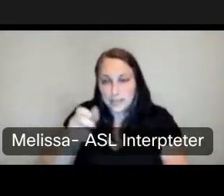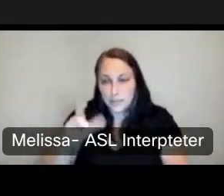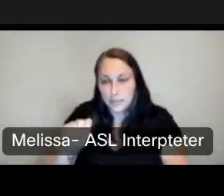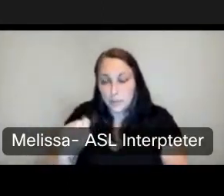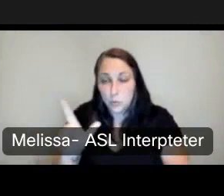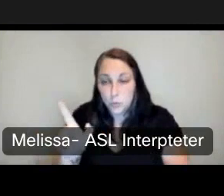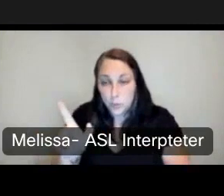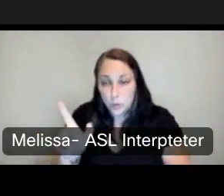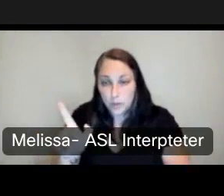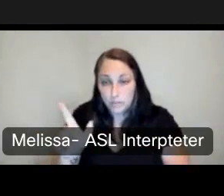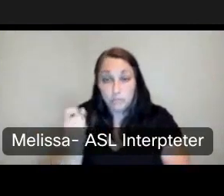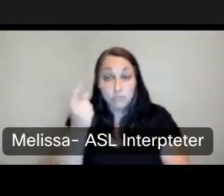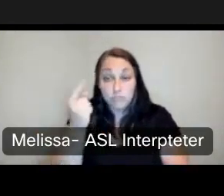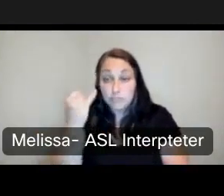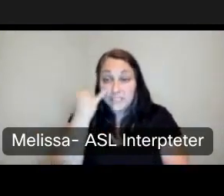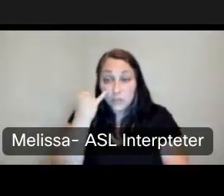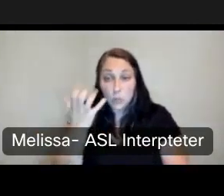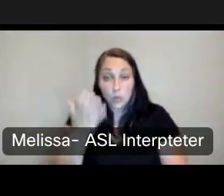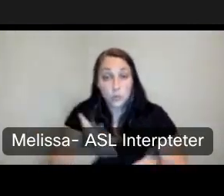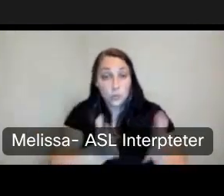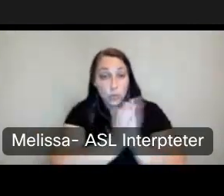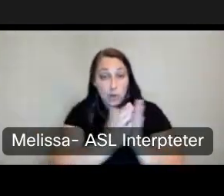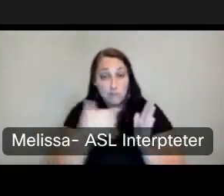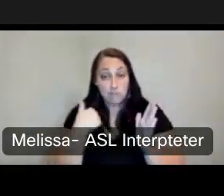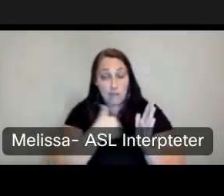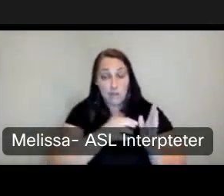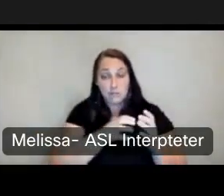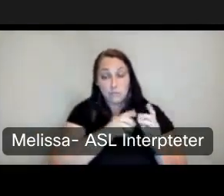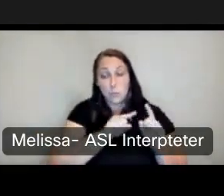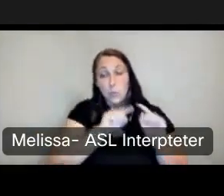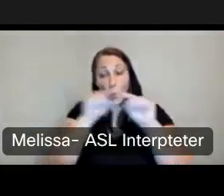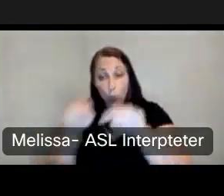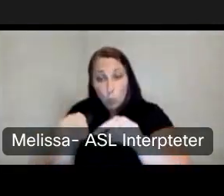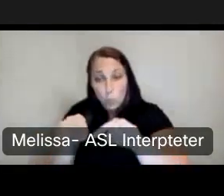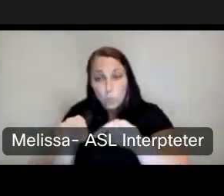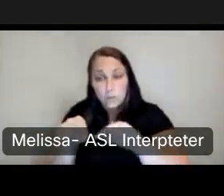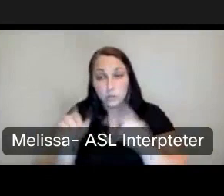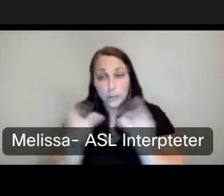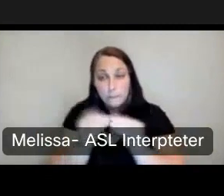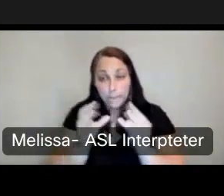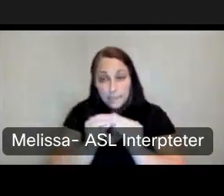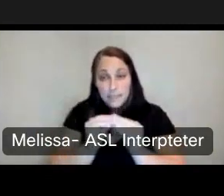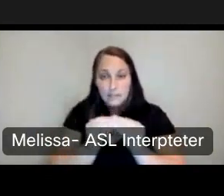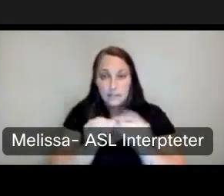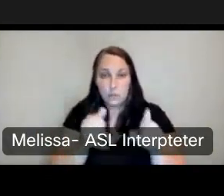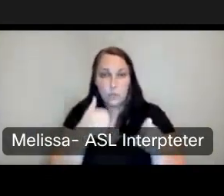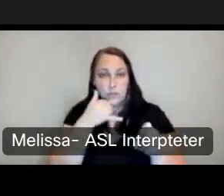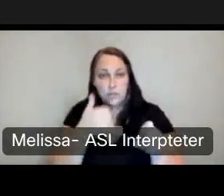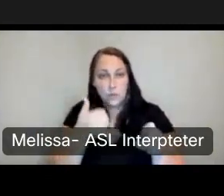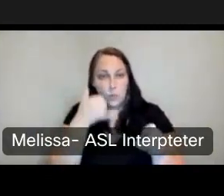to attend work you call our DC circulator office number to 2671-2020 and they will